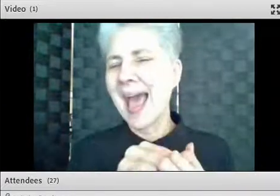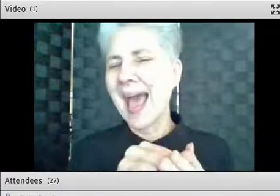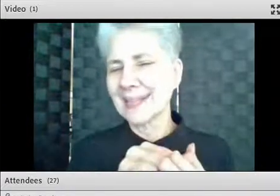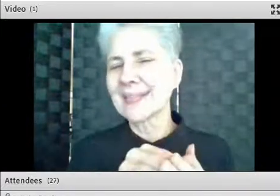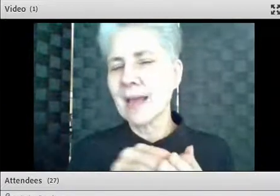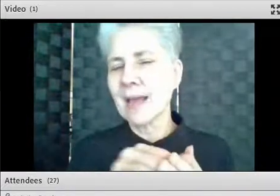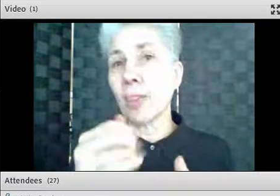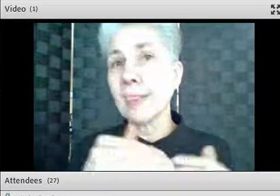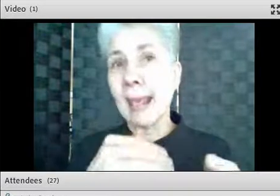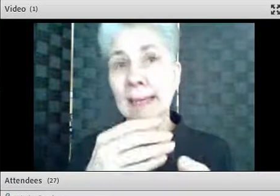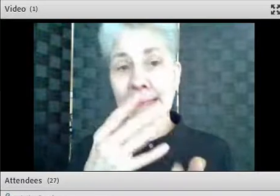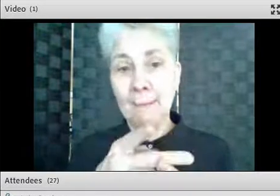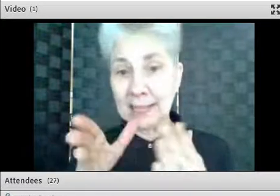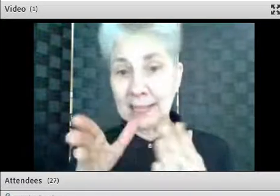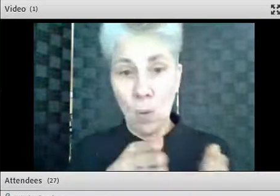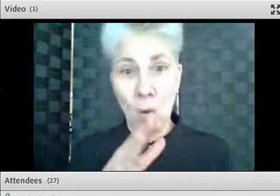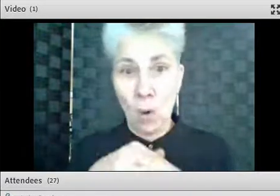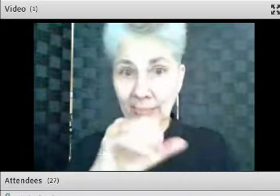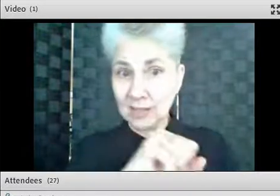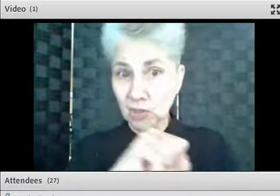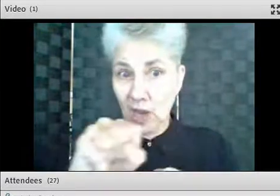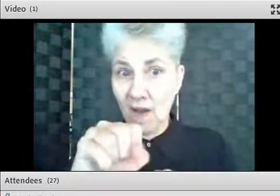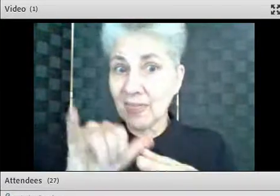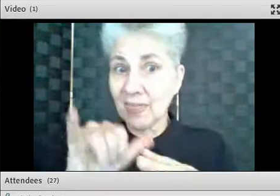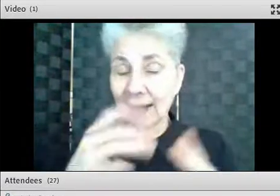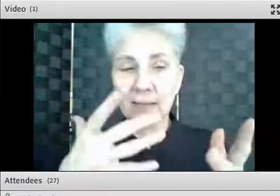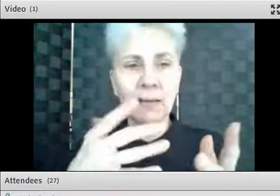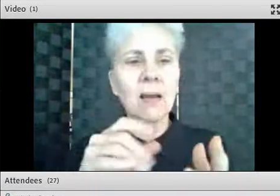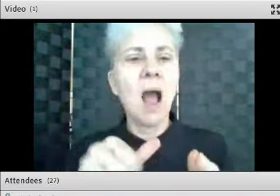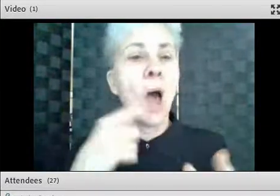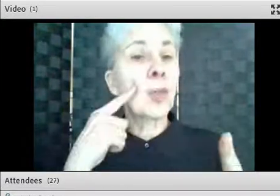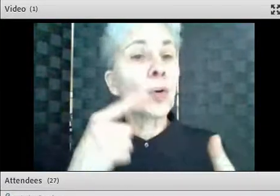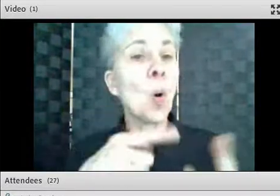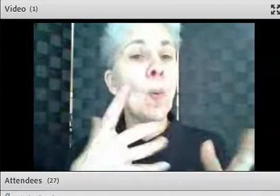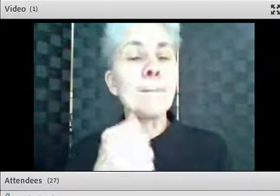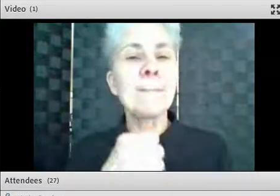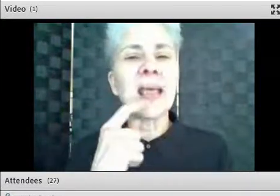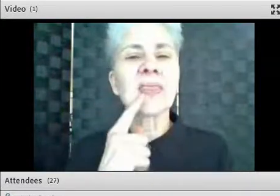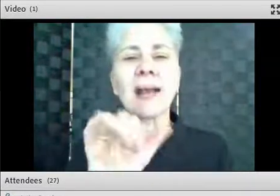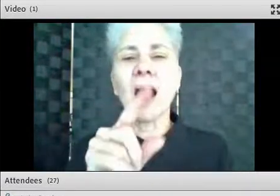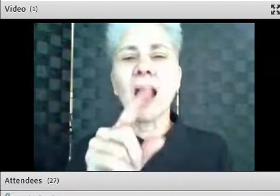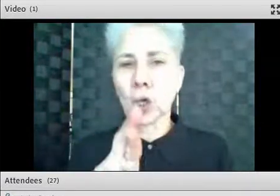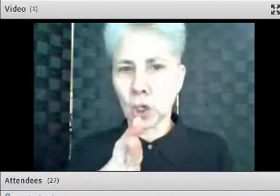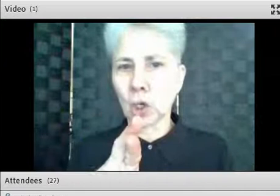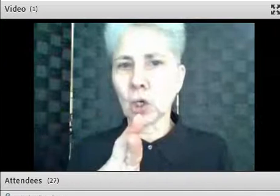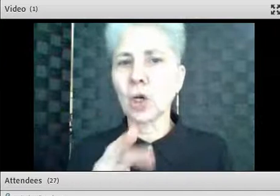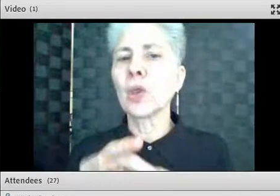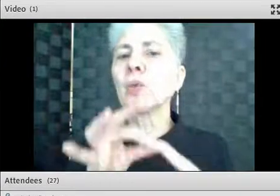You know, other than keeping things in order on the shelf, your other goal is to make that Cutter unique